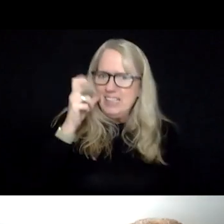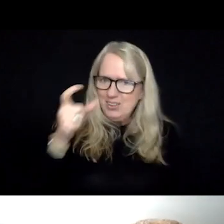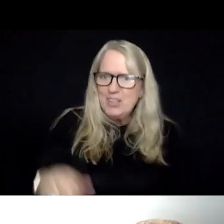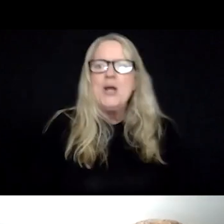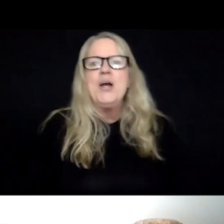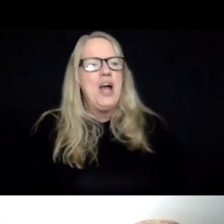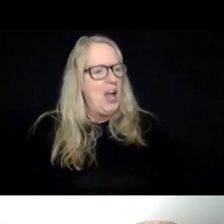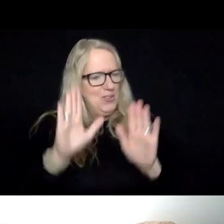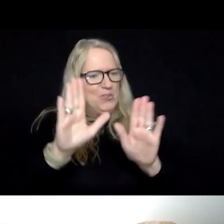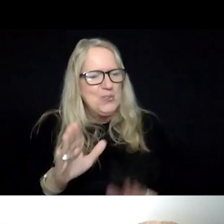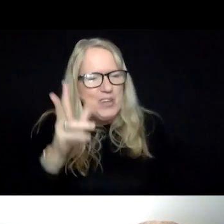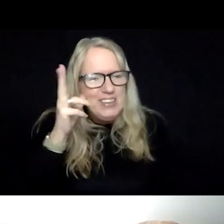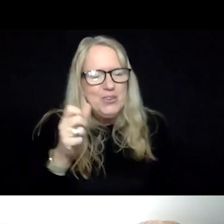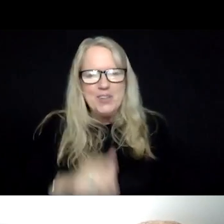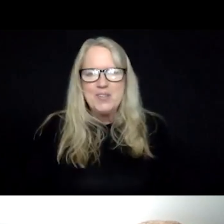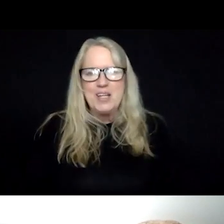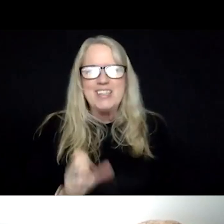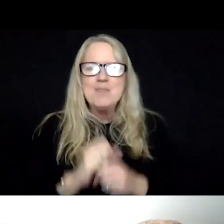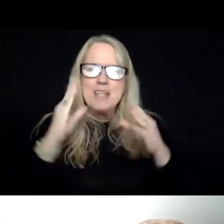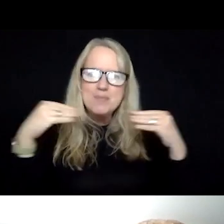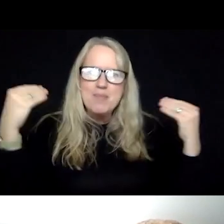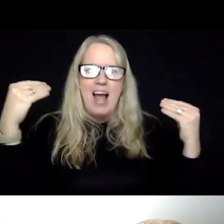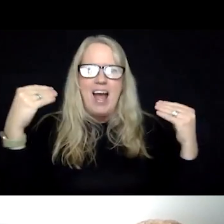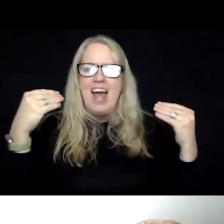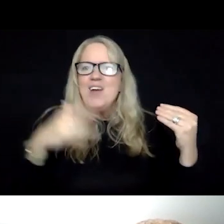YEAH. >> IT MAKES ME SMILE AND FEEL WARM AND FUZZY